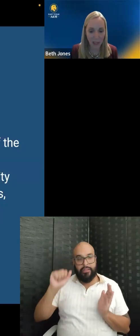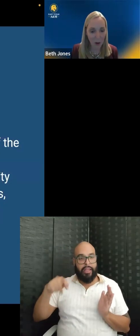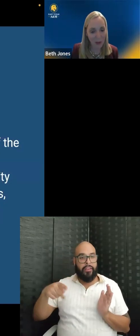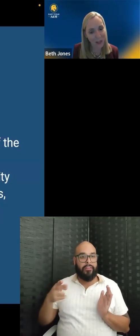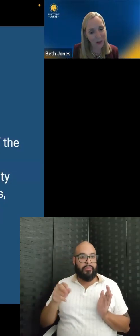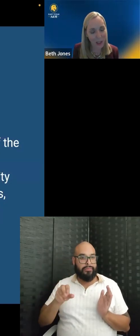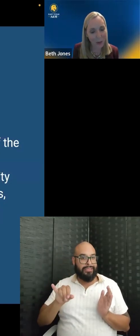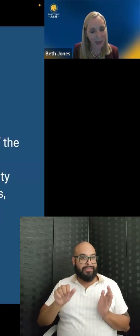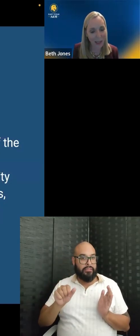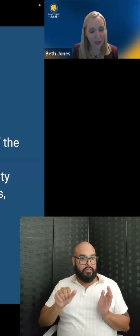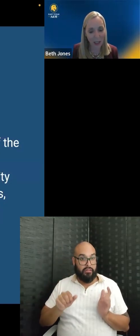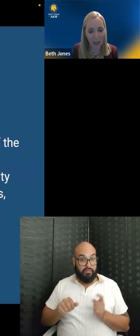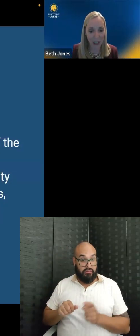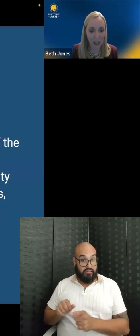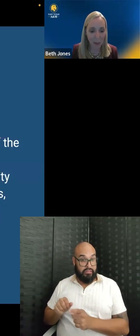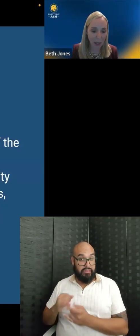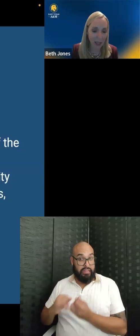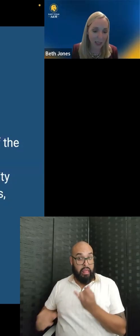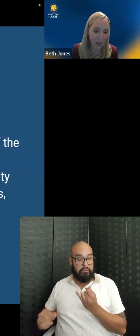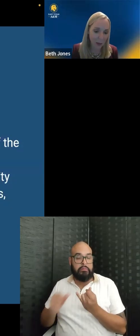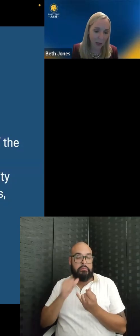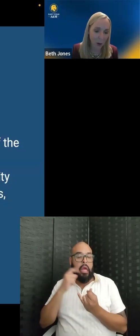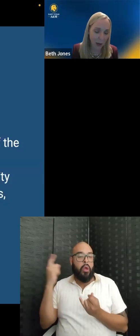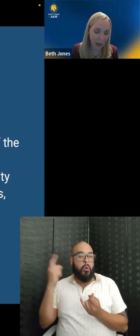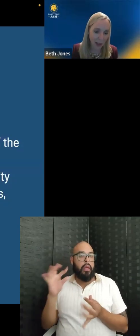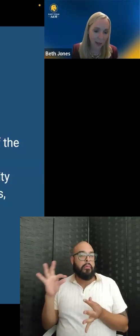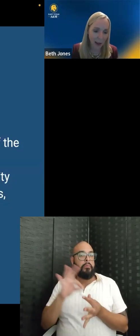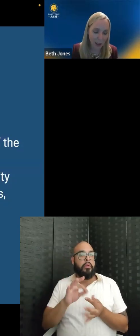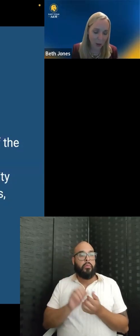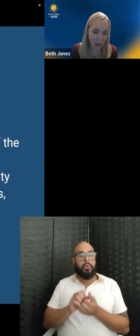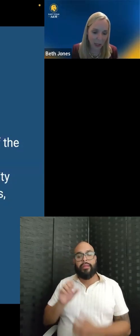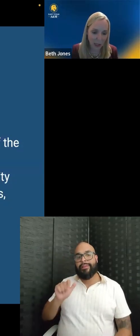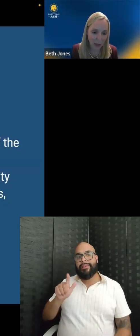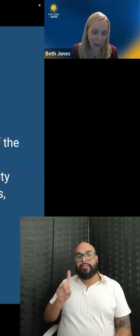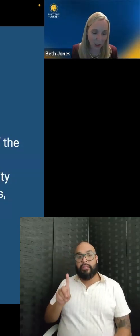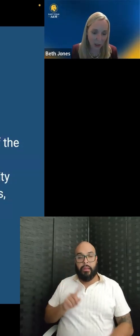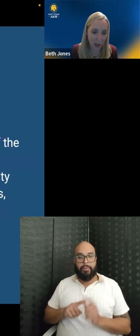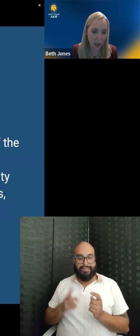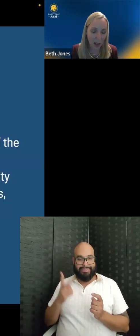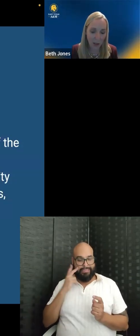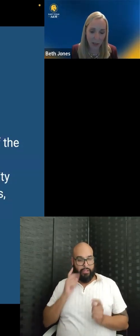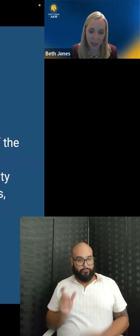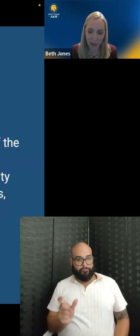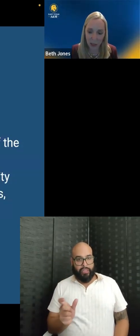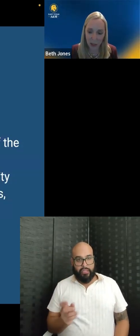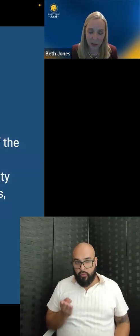wasn't always associated with the SLD definition, but it is there in the actual IDEA definition of SLD.